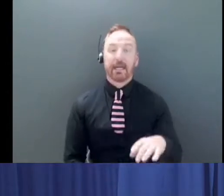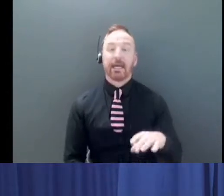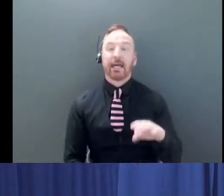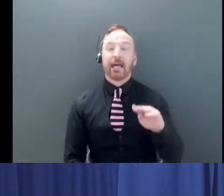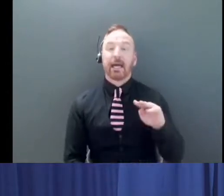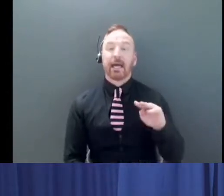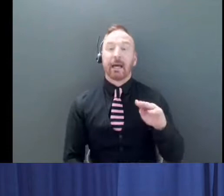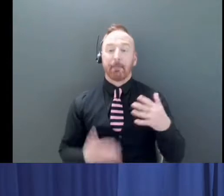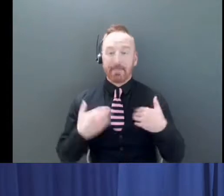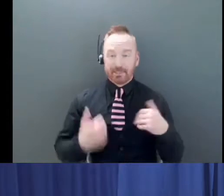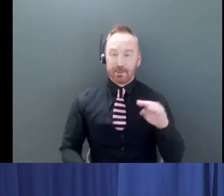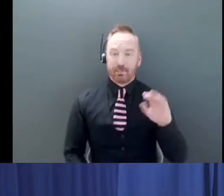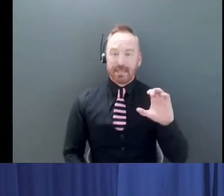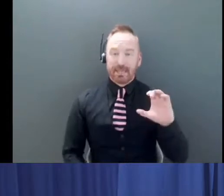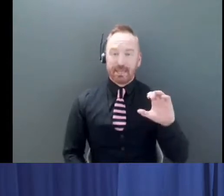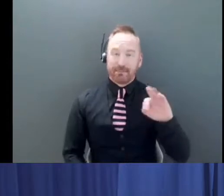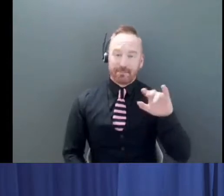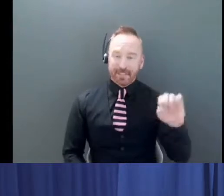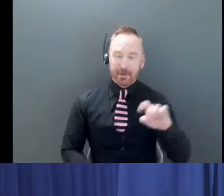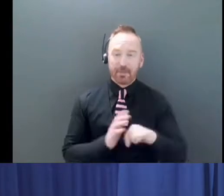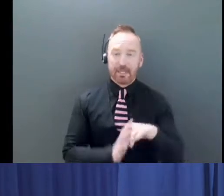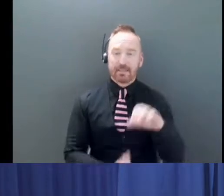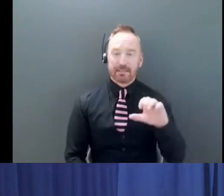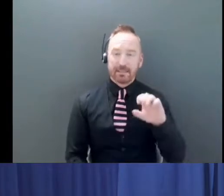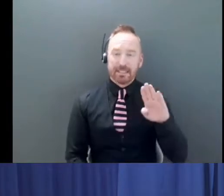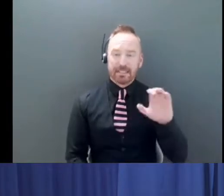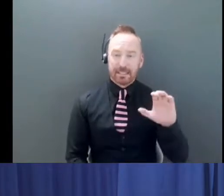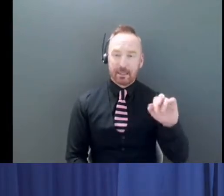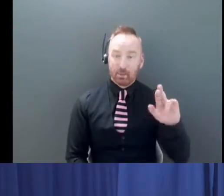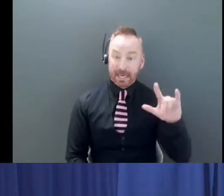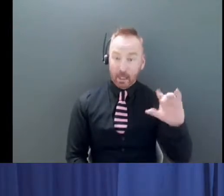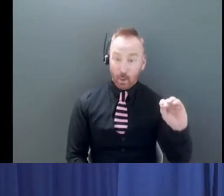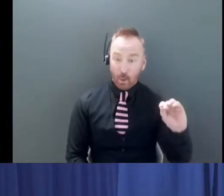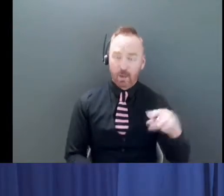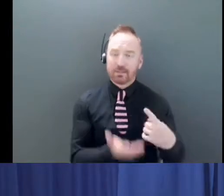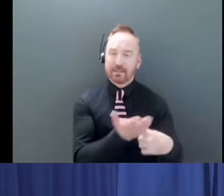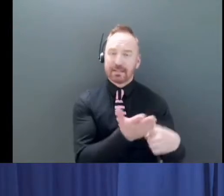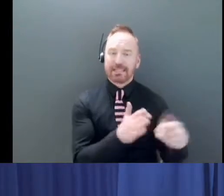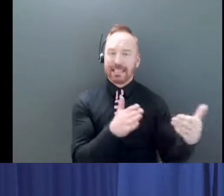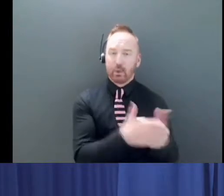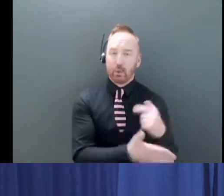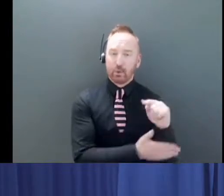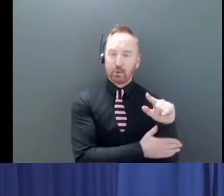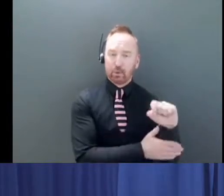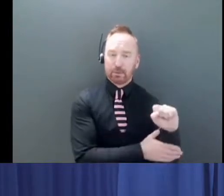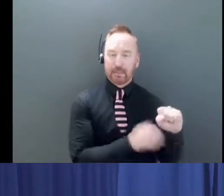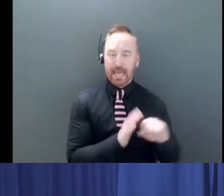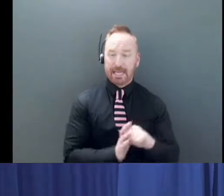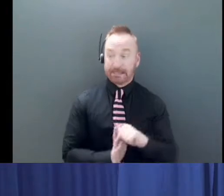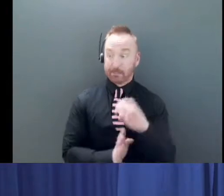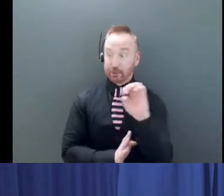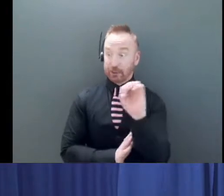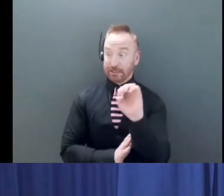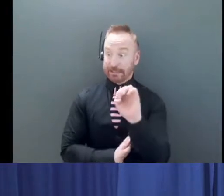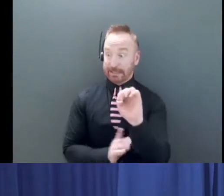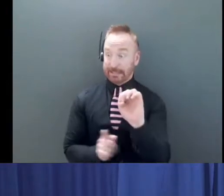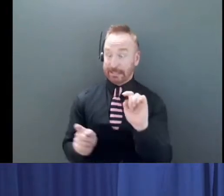as we move out of emergency mode. And I thought these are worth repeating from what I was